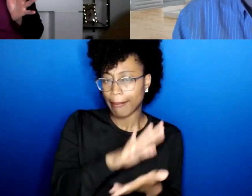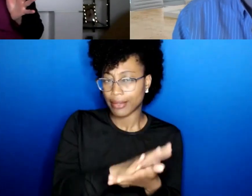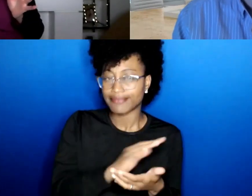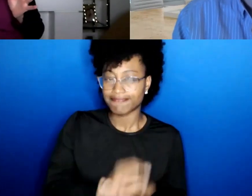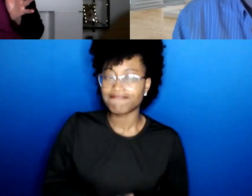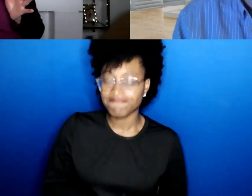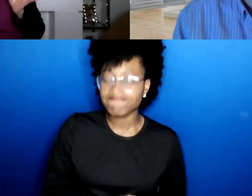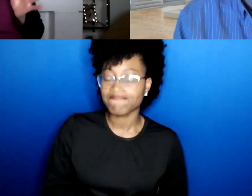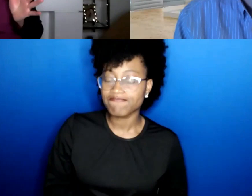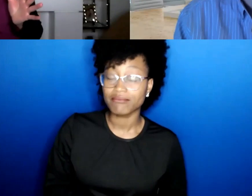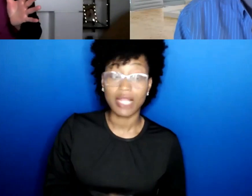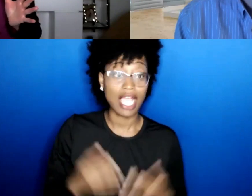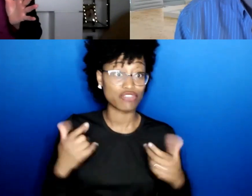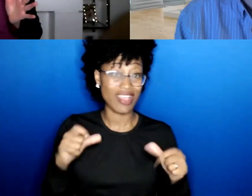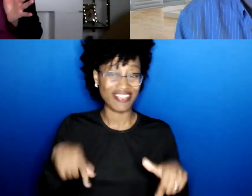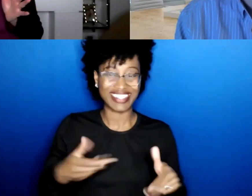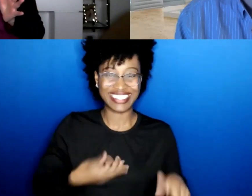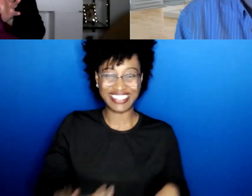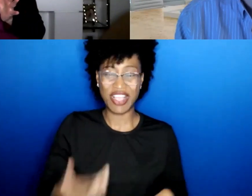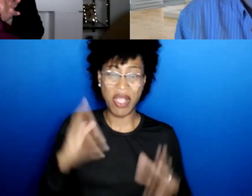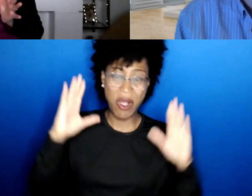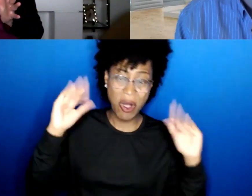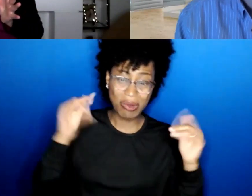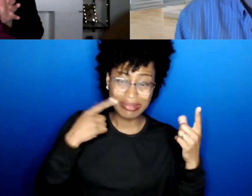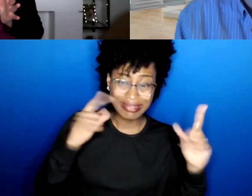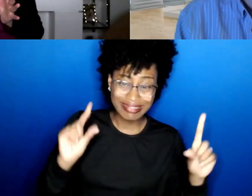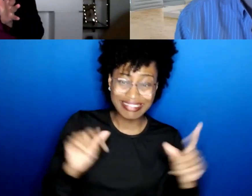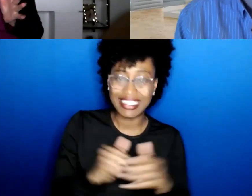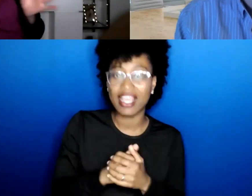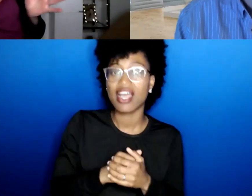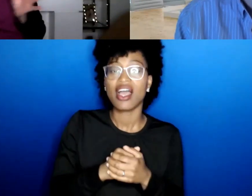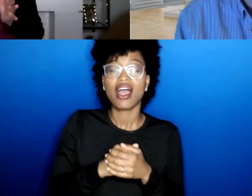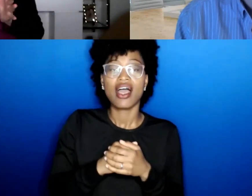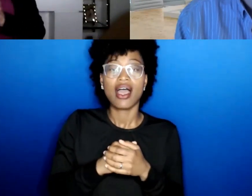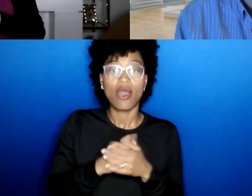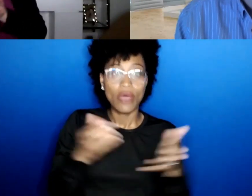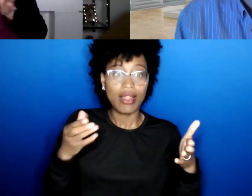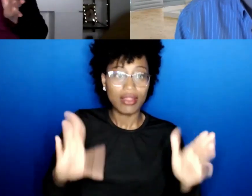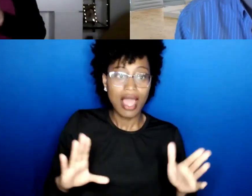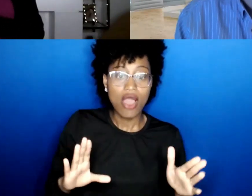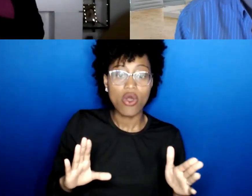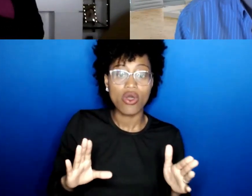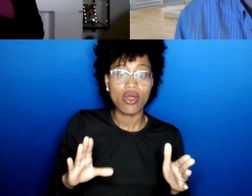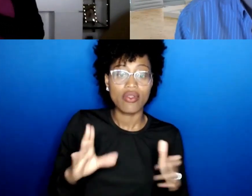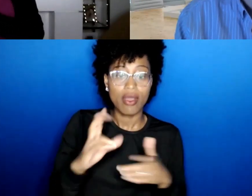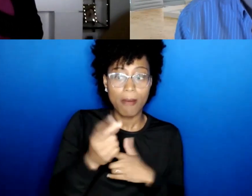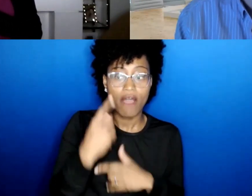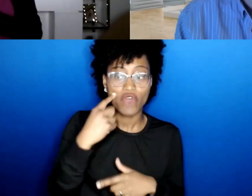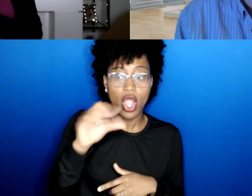I hope semi successfully, both allow those moments for those who were joining a little